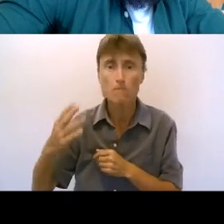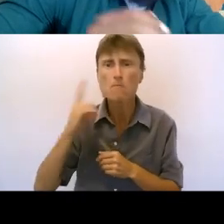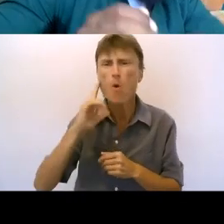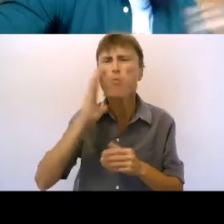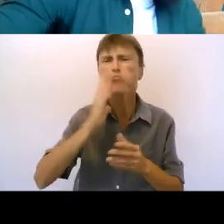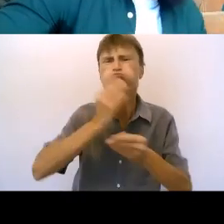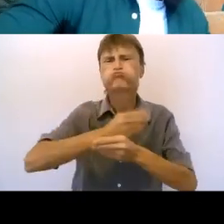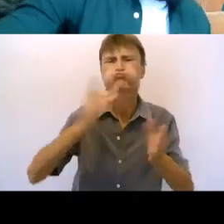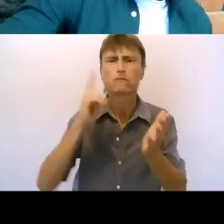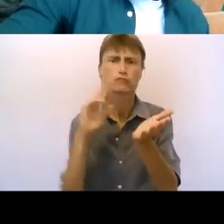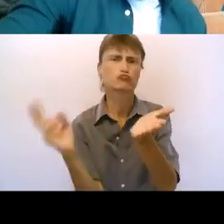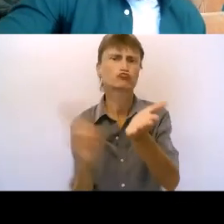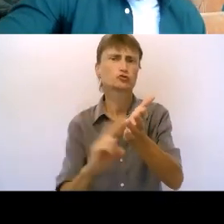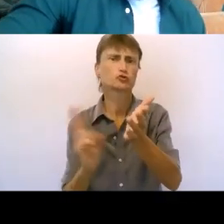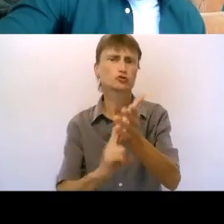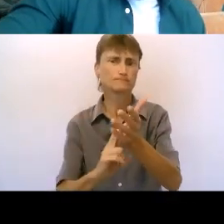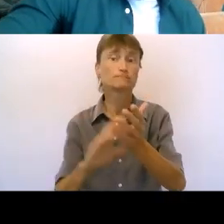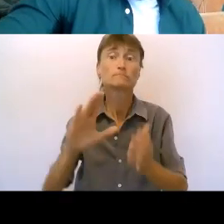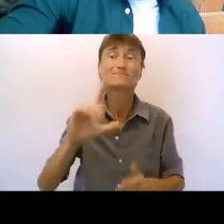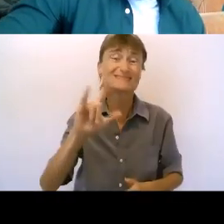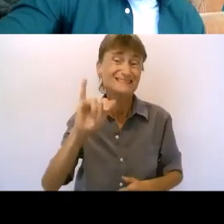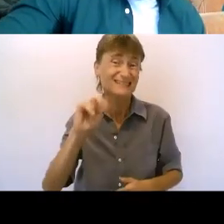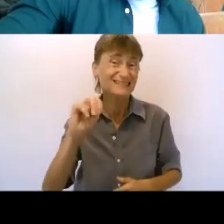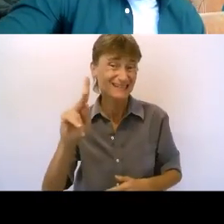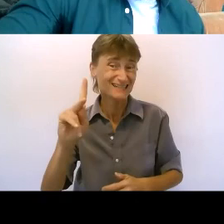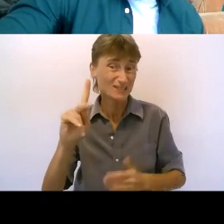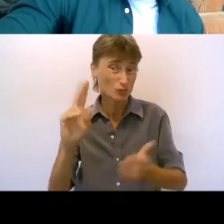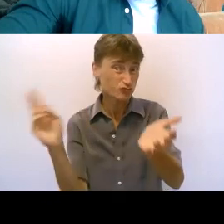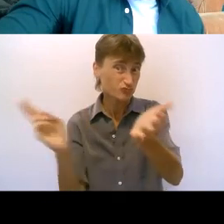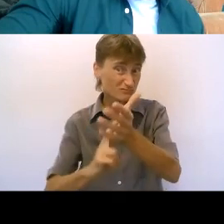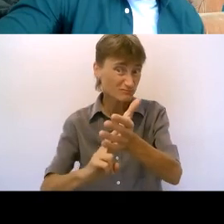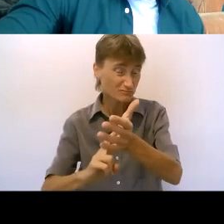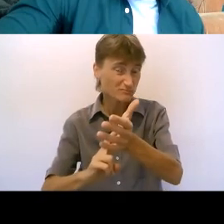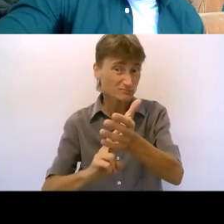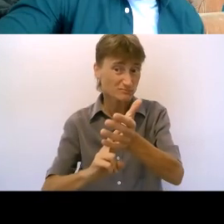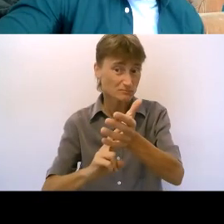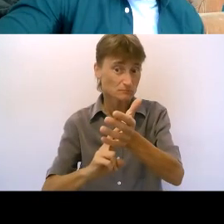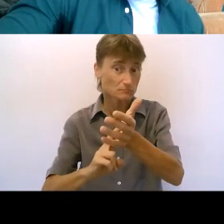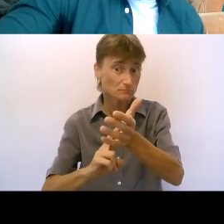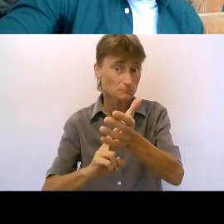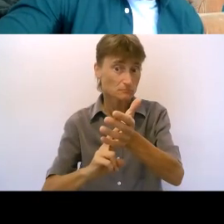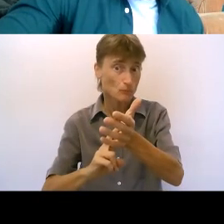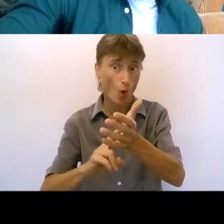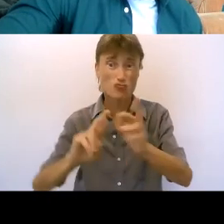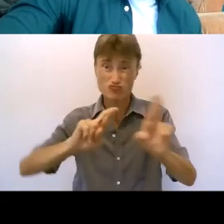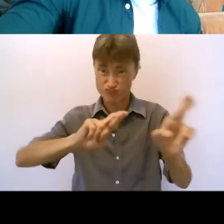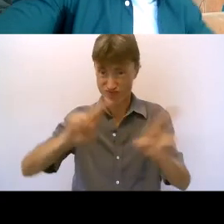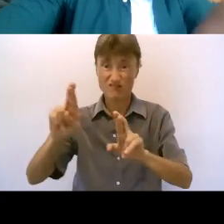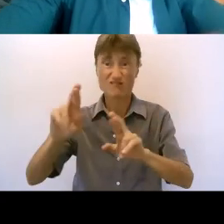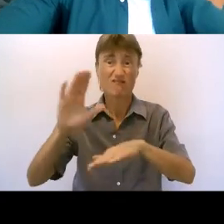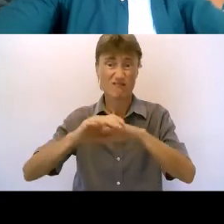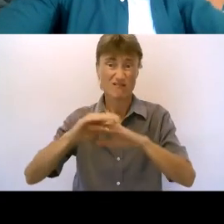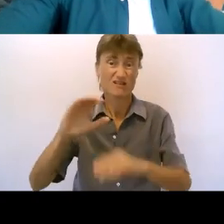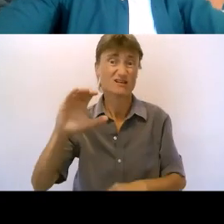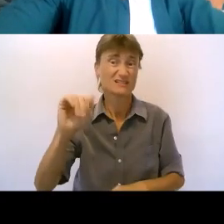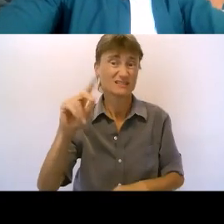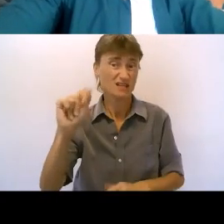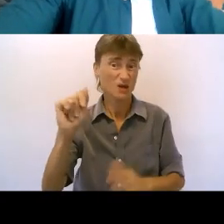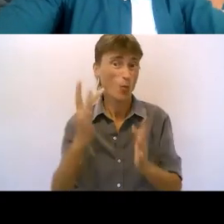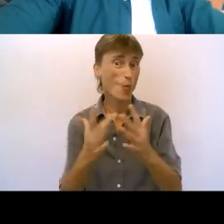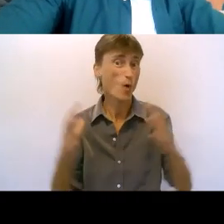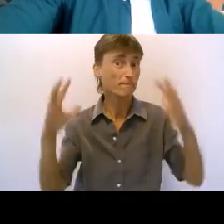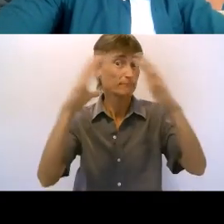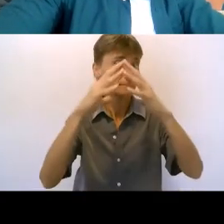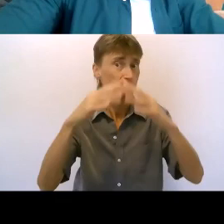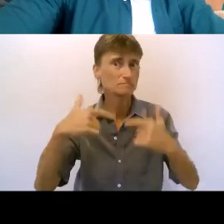registration link will be, oh, it's actually already up and I'm copying it and I'm pasting